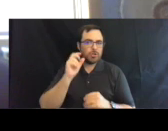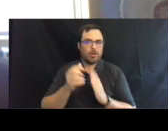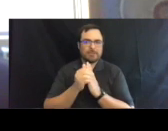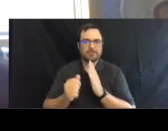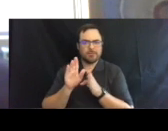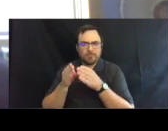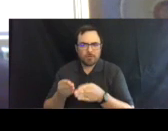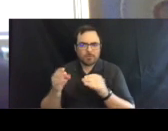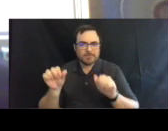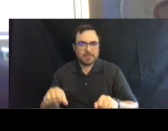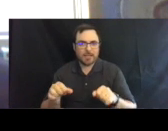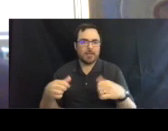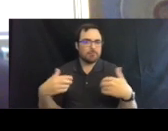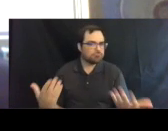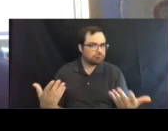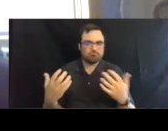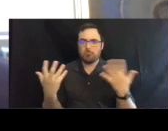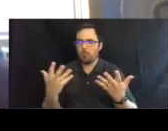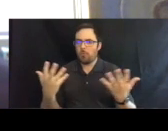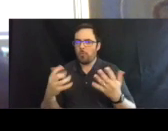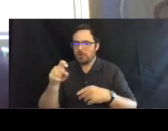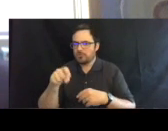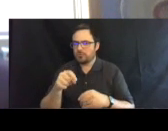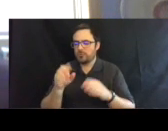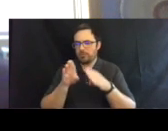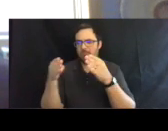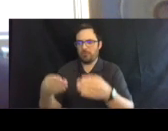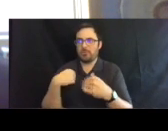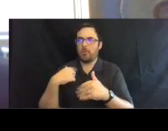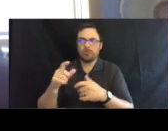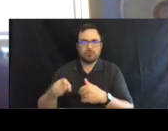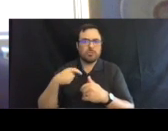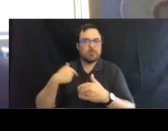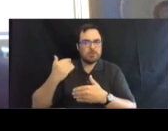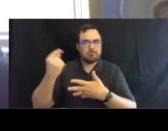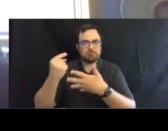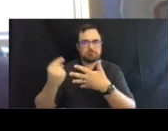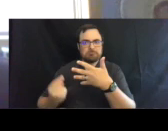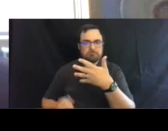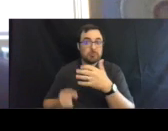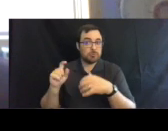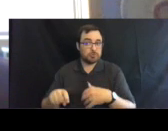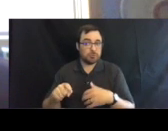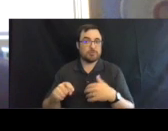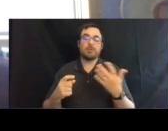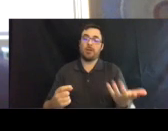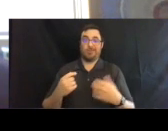during the activity what's what should they be doing sequentially. I think when when I first started doing therapy